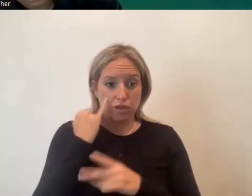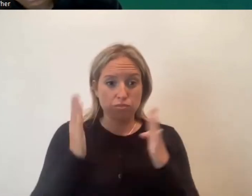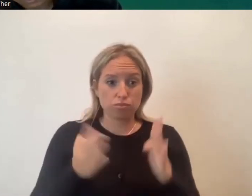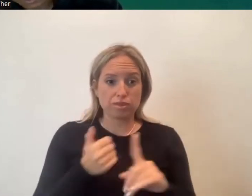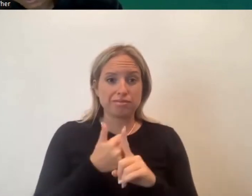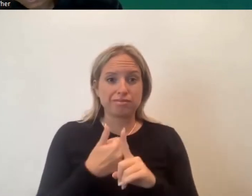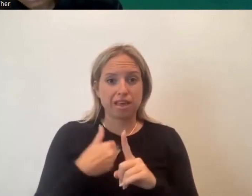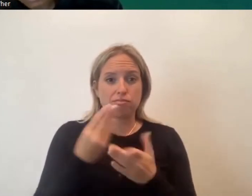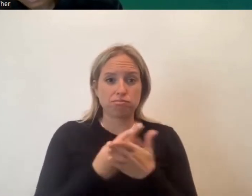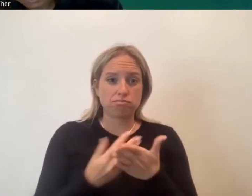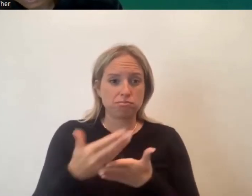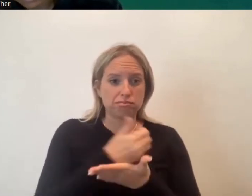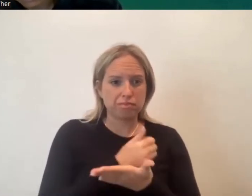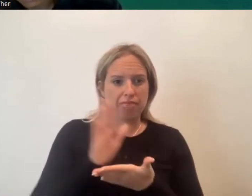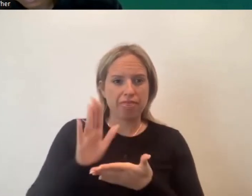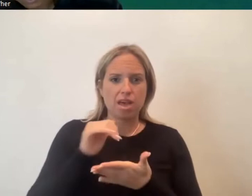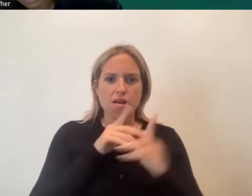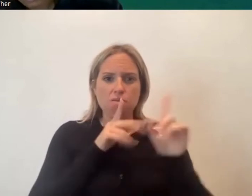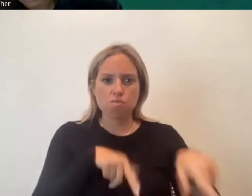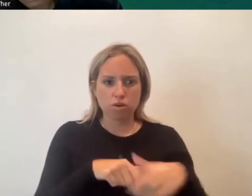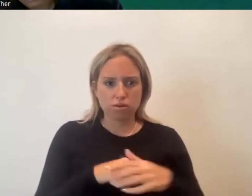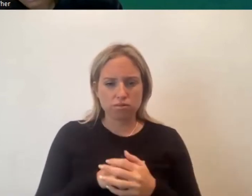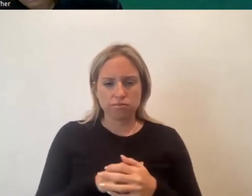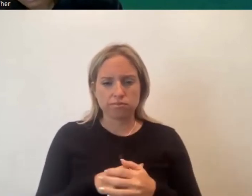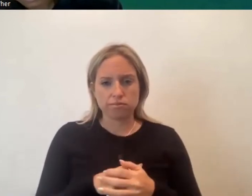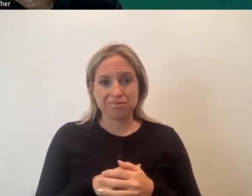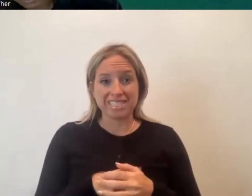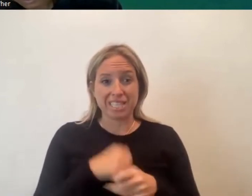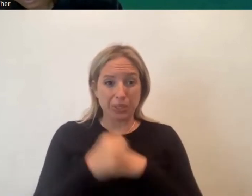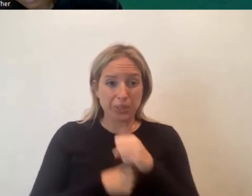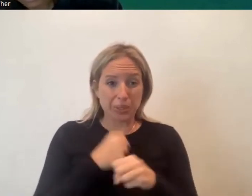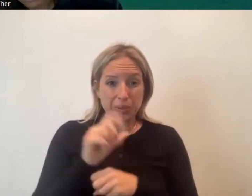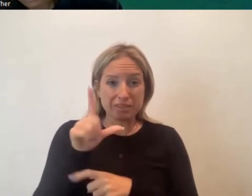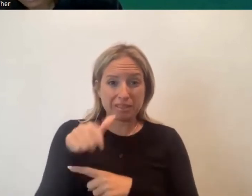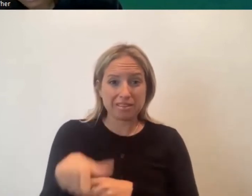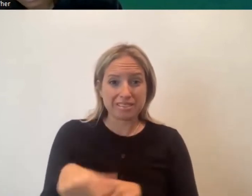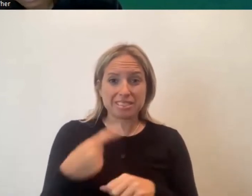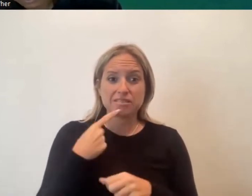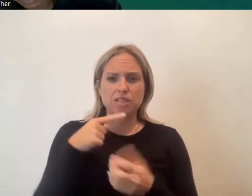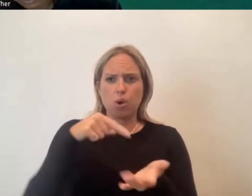been reporting and they can come back years later and say that you owe them thousands